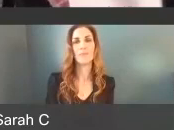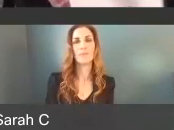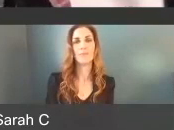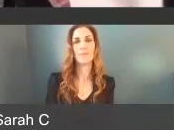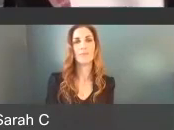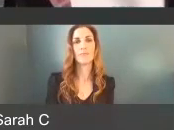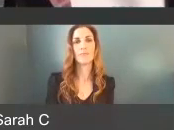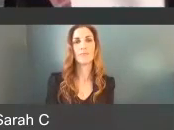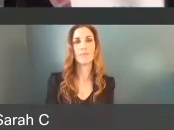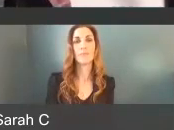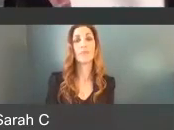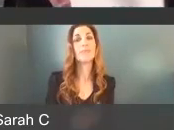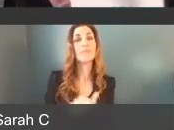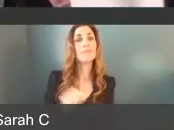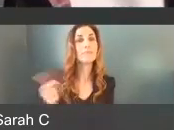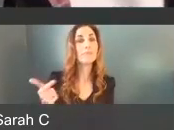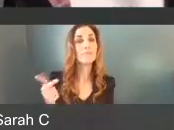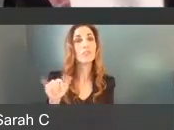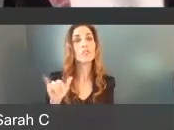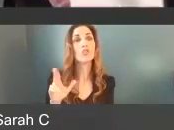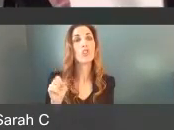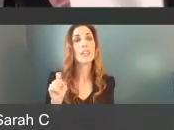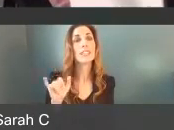[Staff] Next we'll go to Justine McDaniel from the Philadelphia Inquirer.